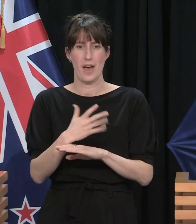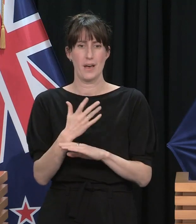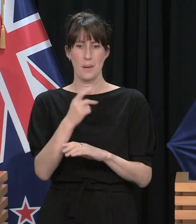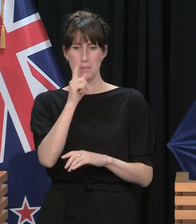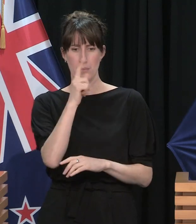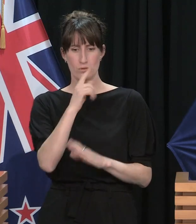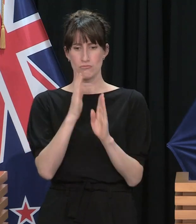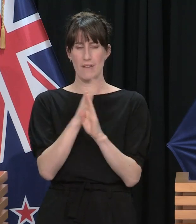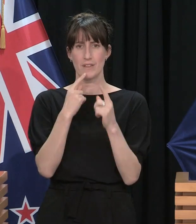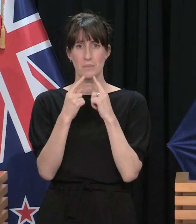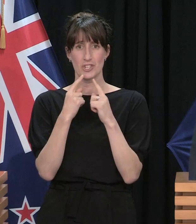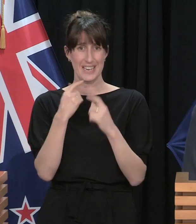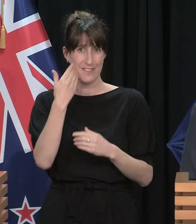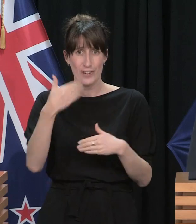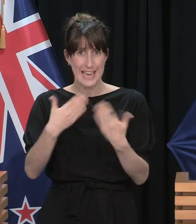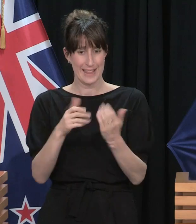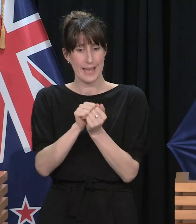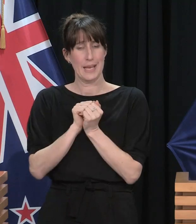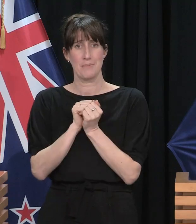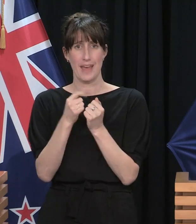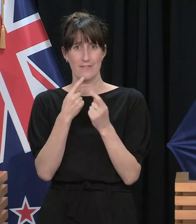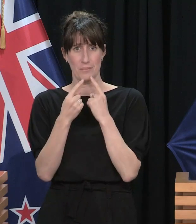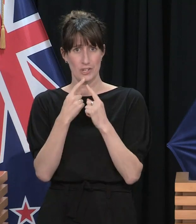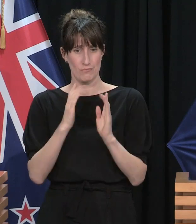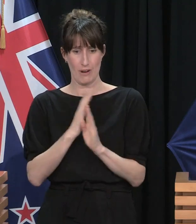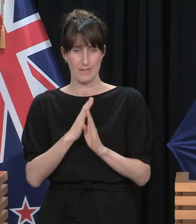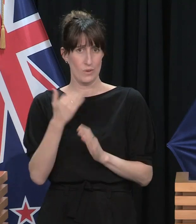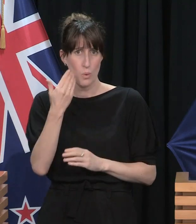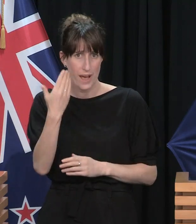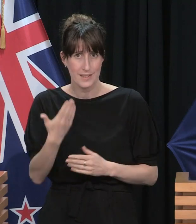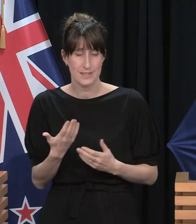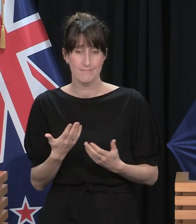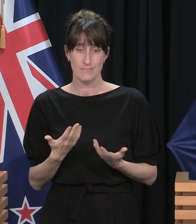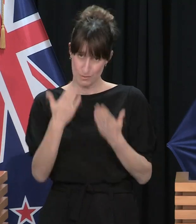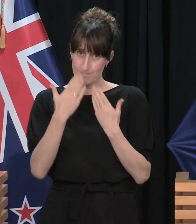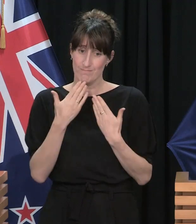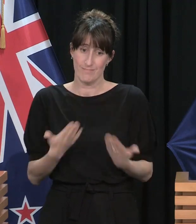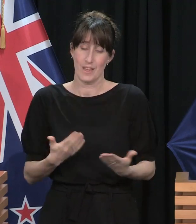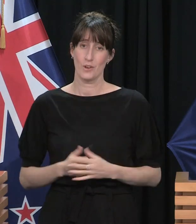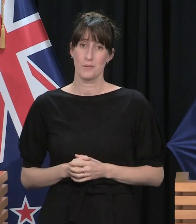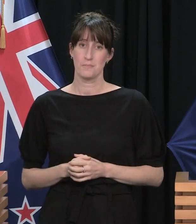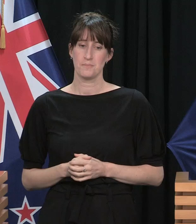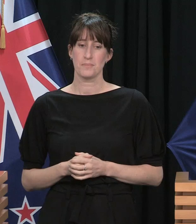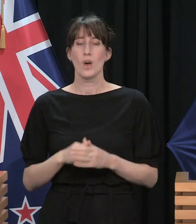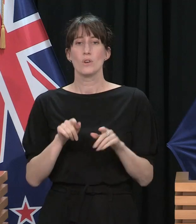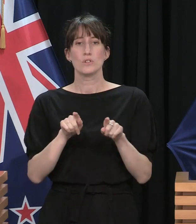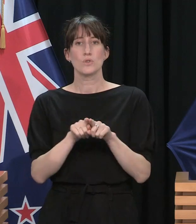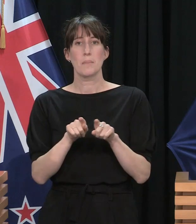seriously. And I want to thank them for the work they do every day to ensure the privacy of New Zealanders.